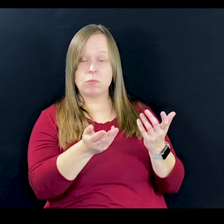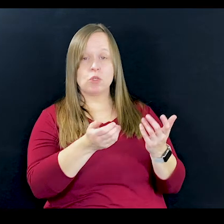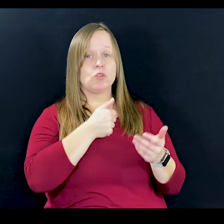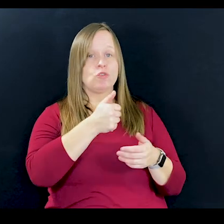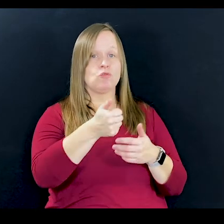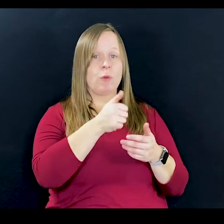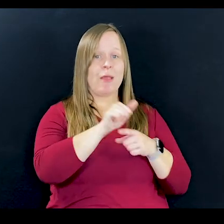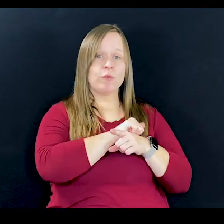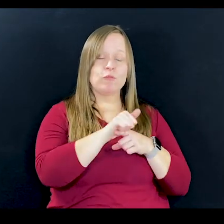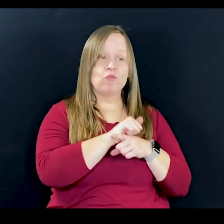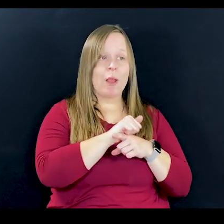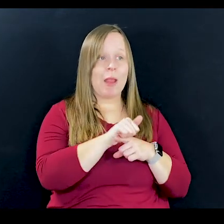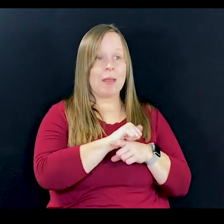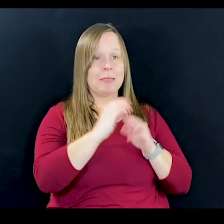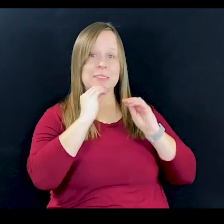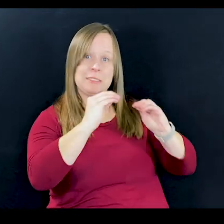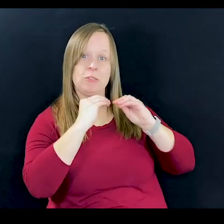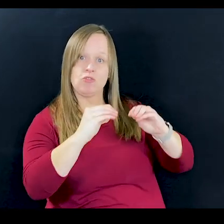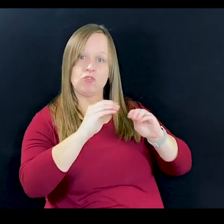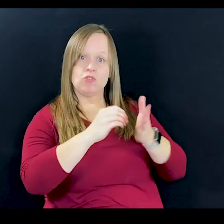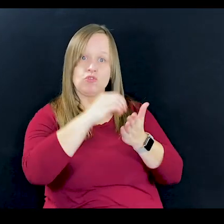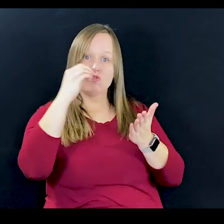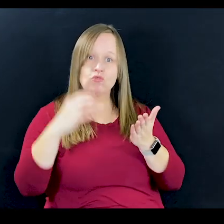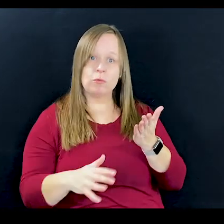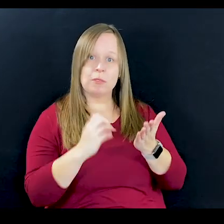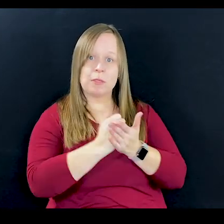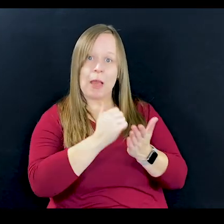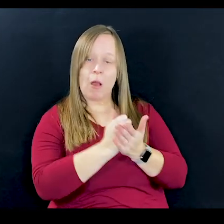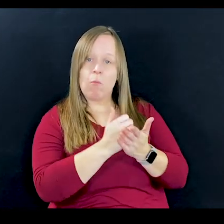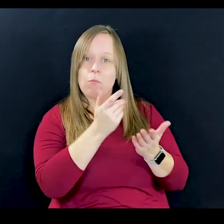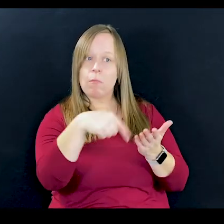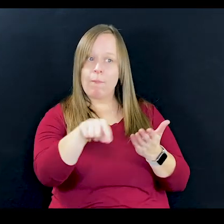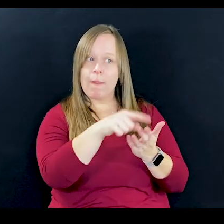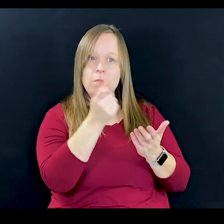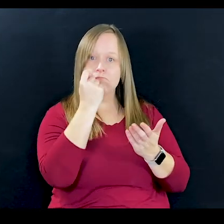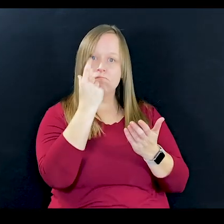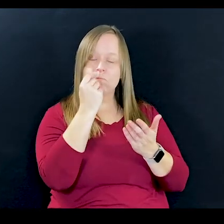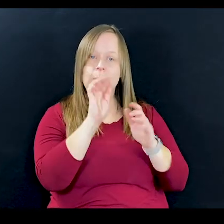Travel training, can also be beneficial for students with transportation related